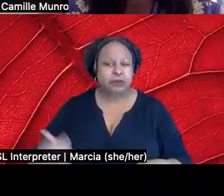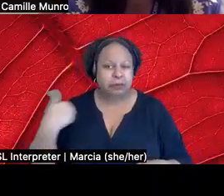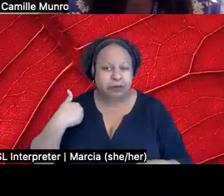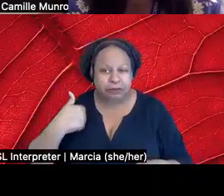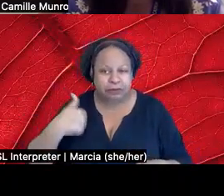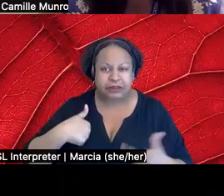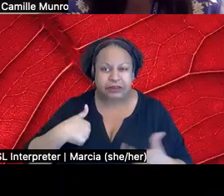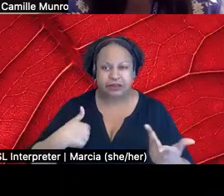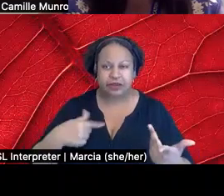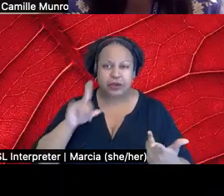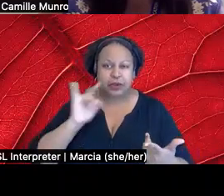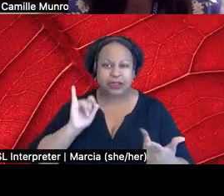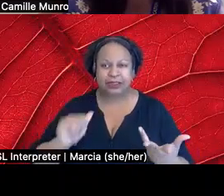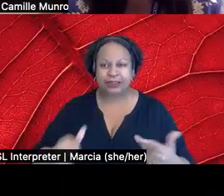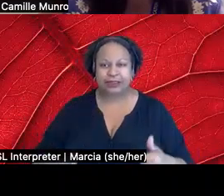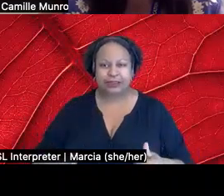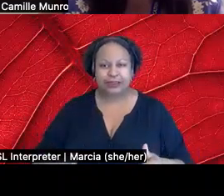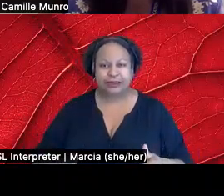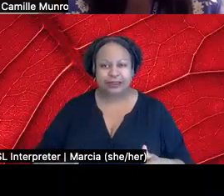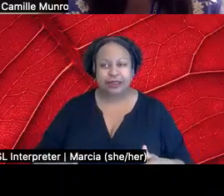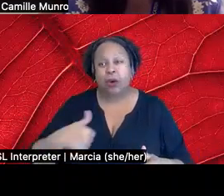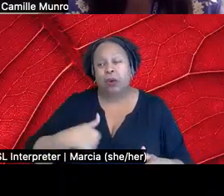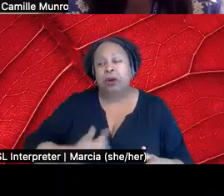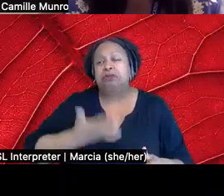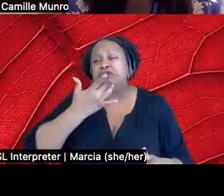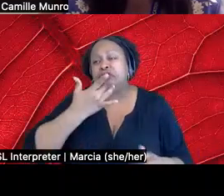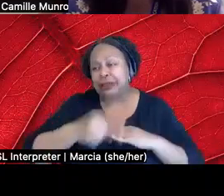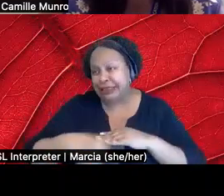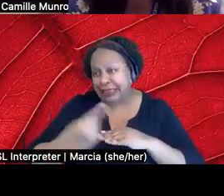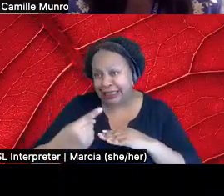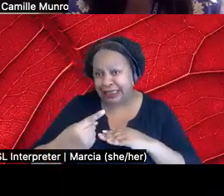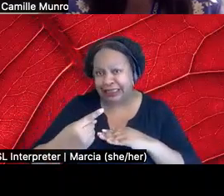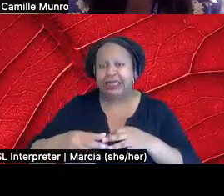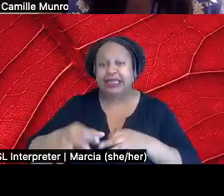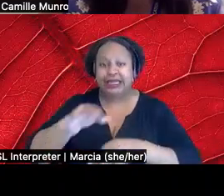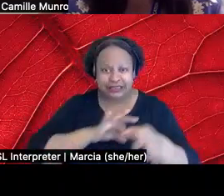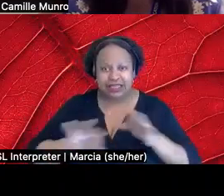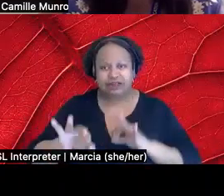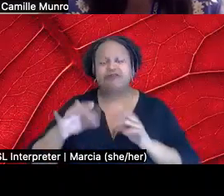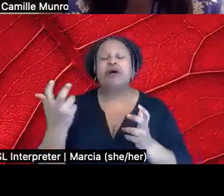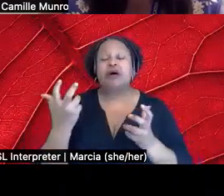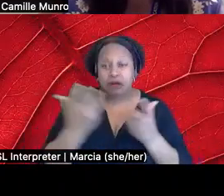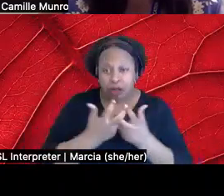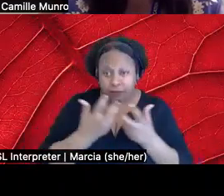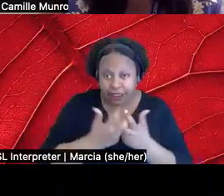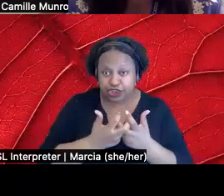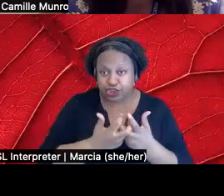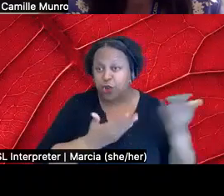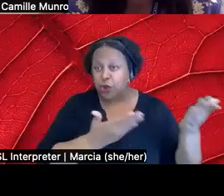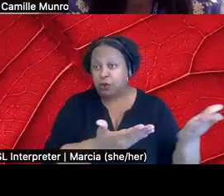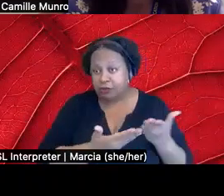like a preference choice and rather than having recommendation based on disability.